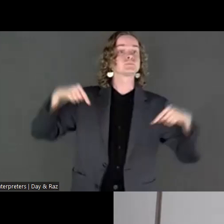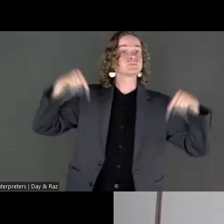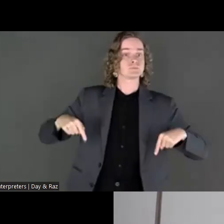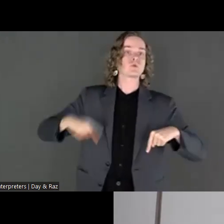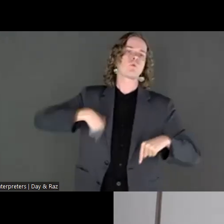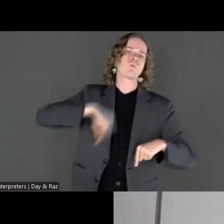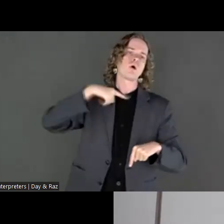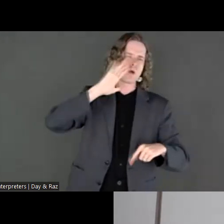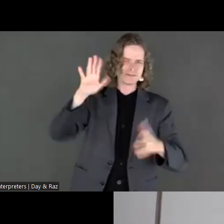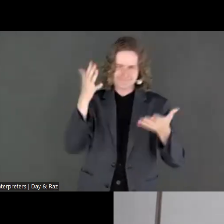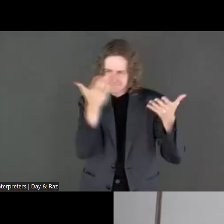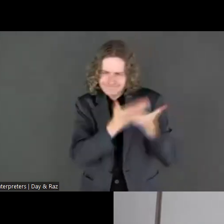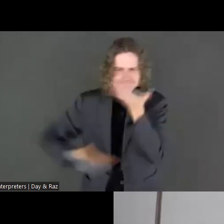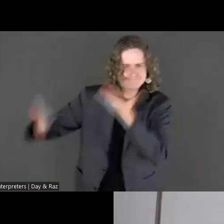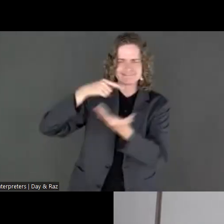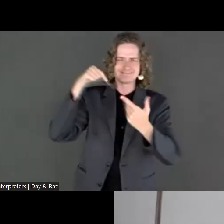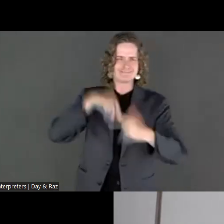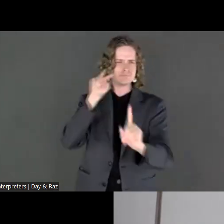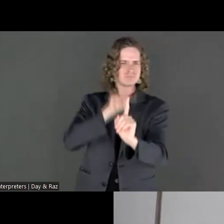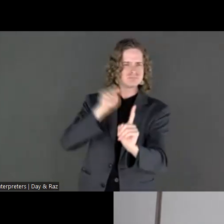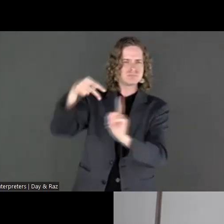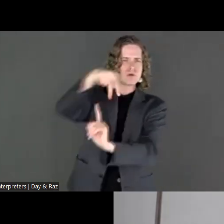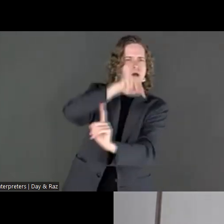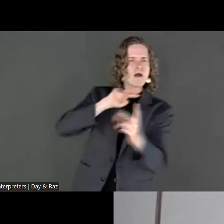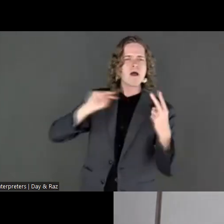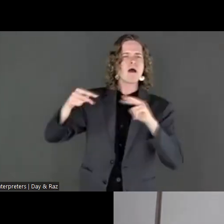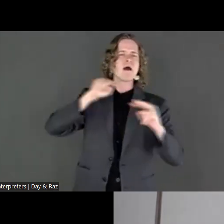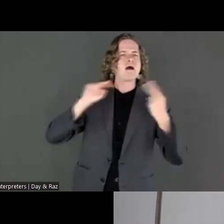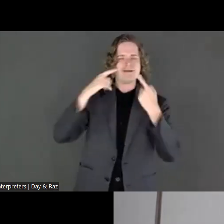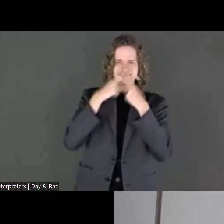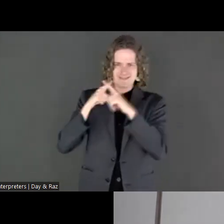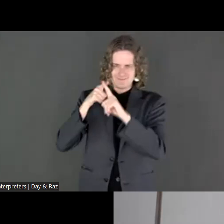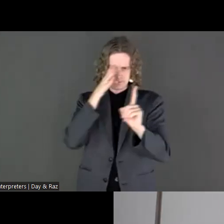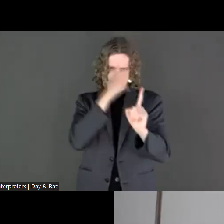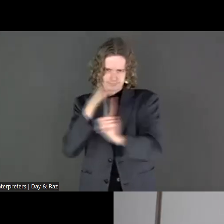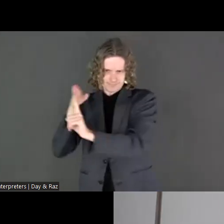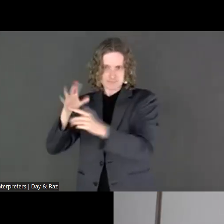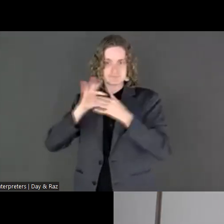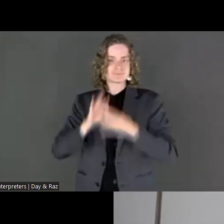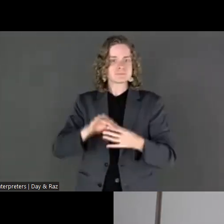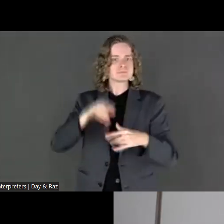collaboration based on successful and more difficult experiences. During this event,